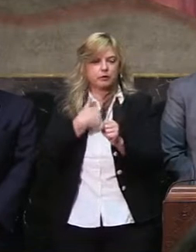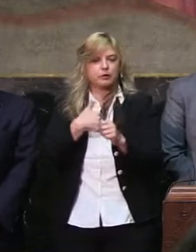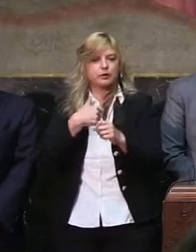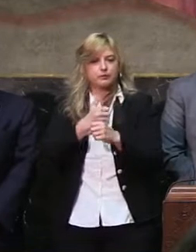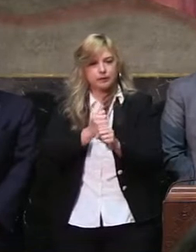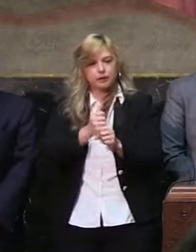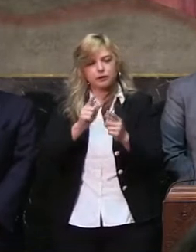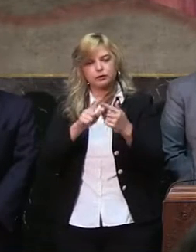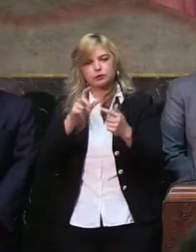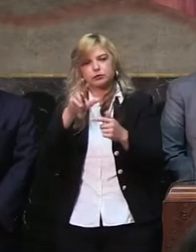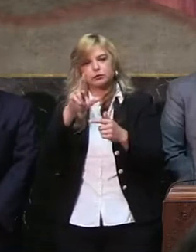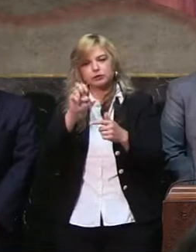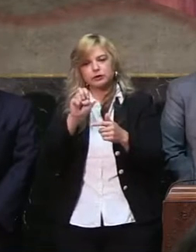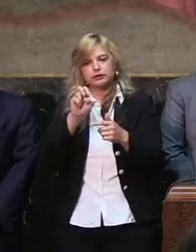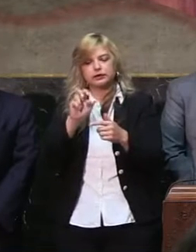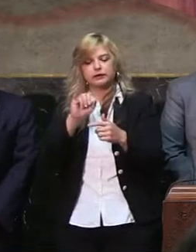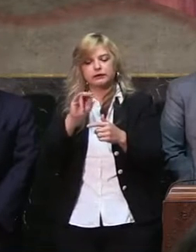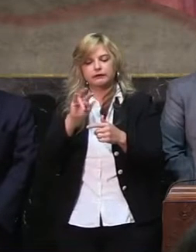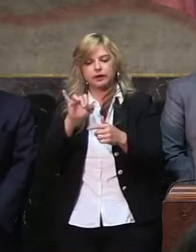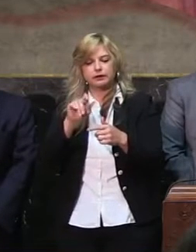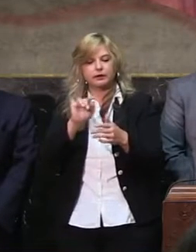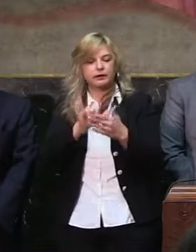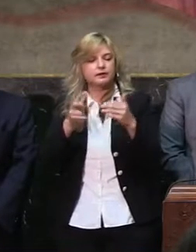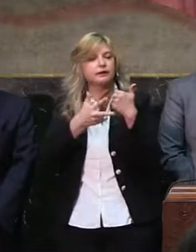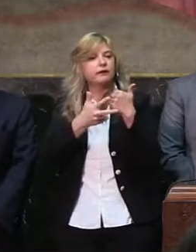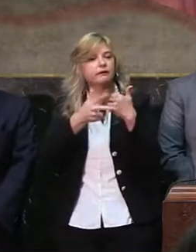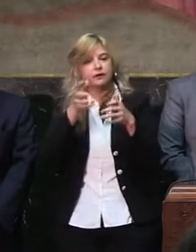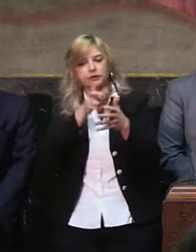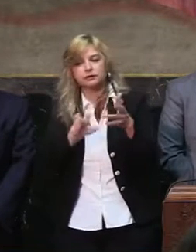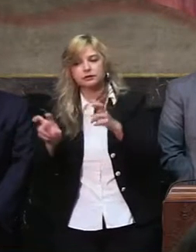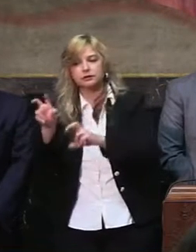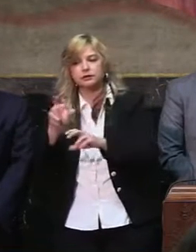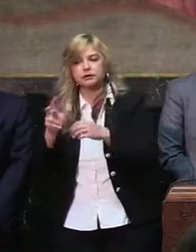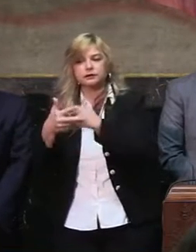state. If all we want to do is pocket